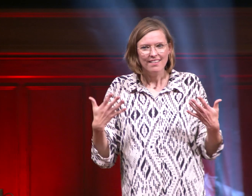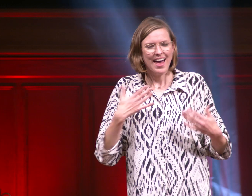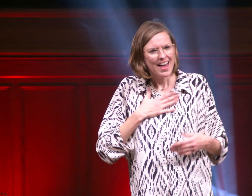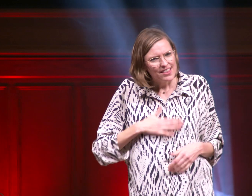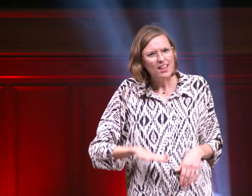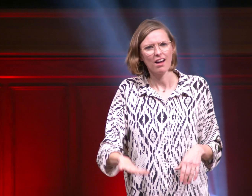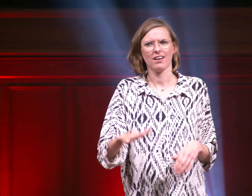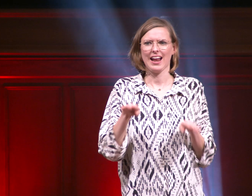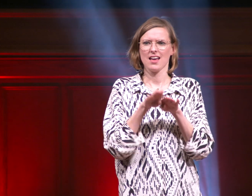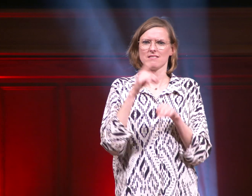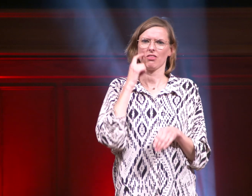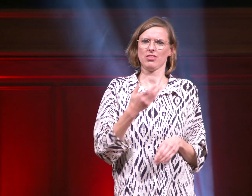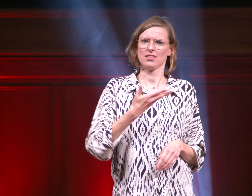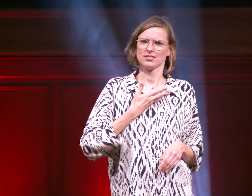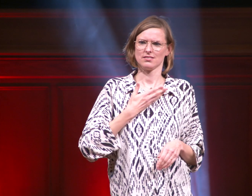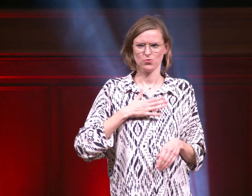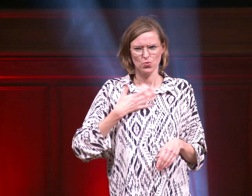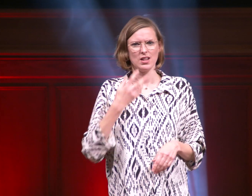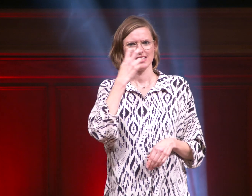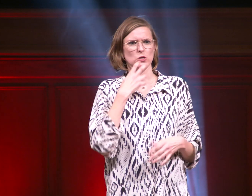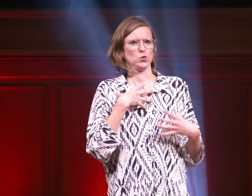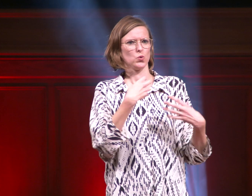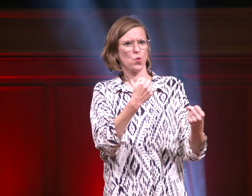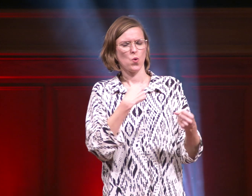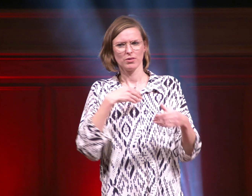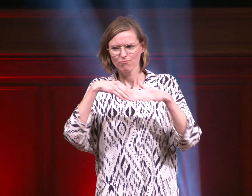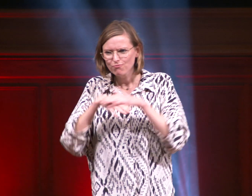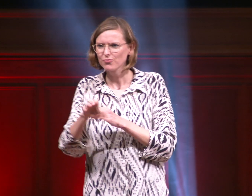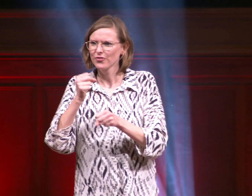I was really happy to be offered this job because it gave me an opportunity,